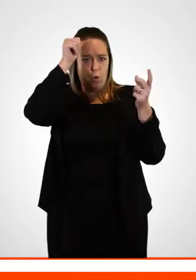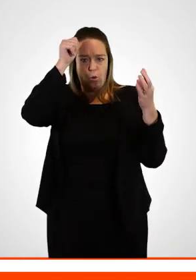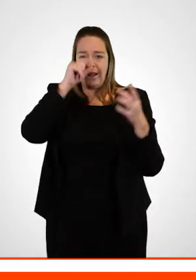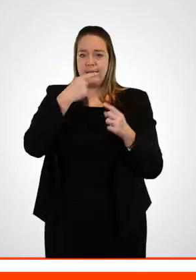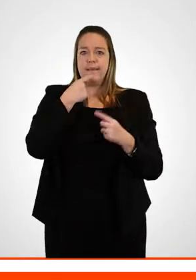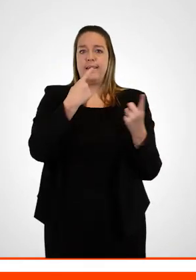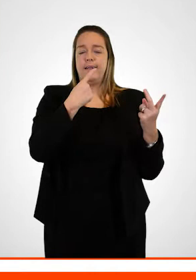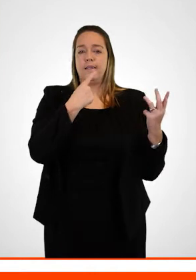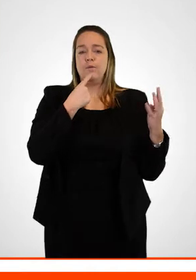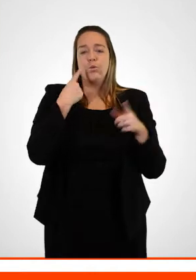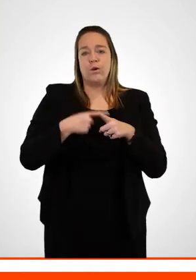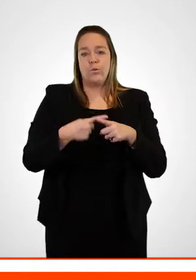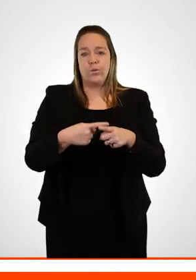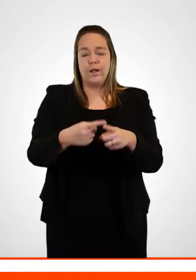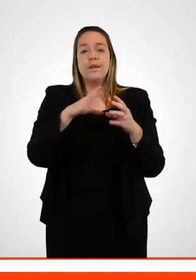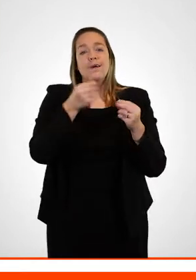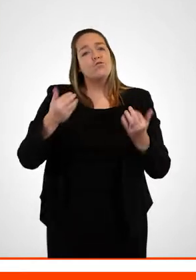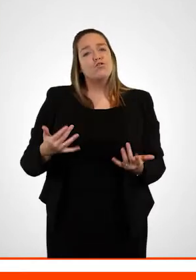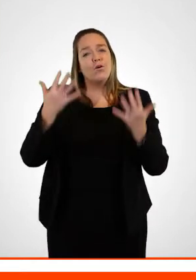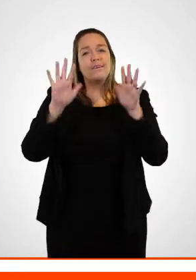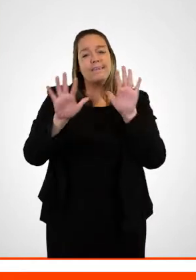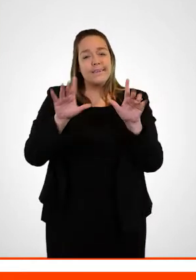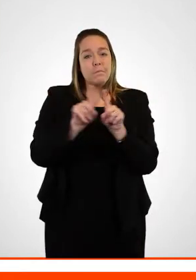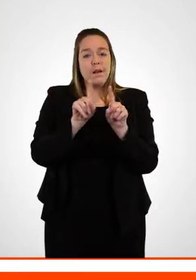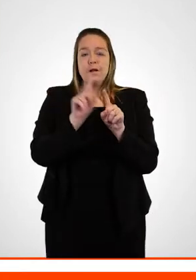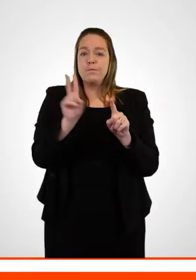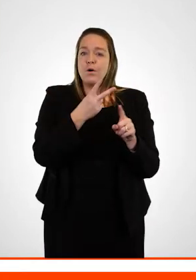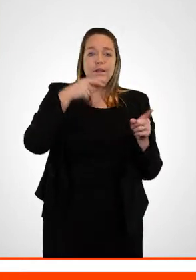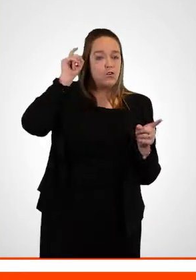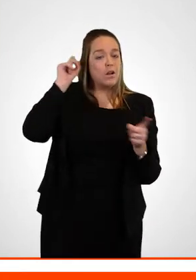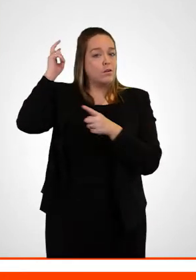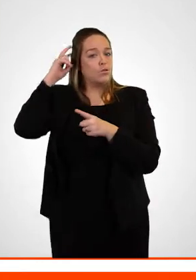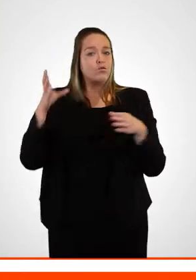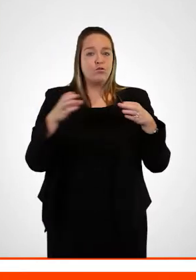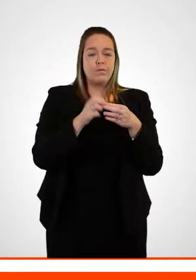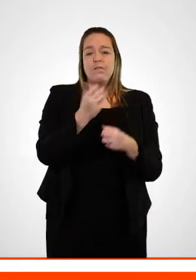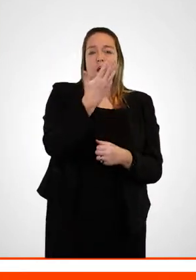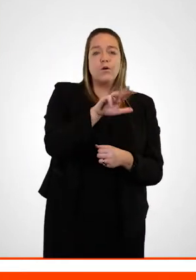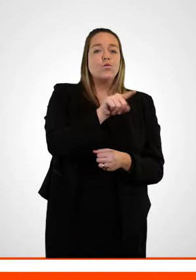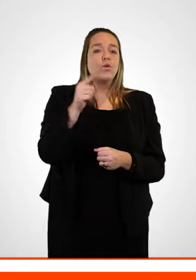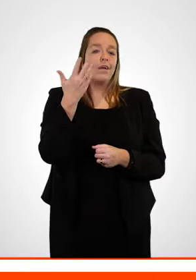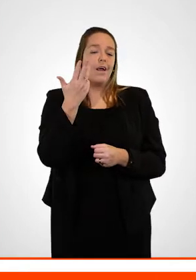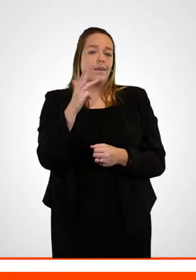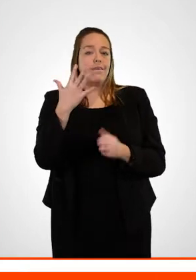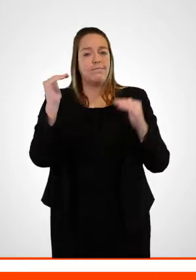..we saw the results were pretty similar for both groups, coming in around 90 to 95 standard score.